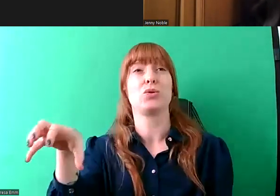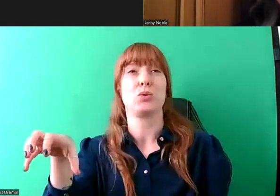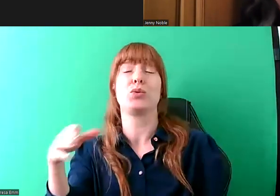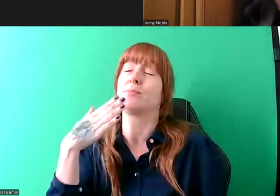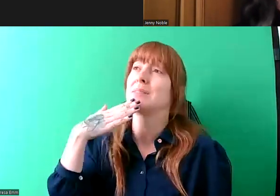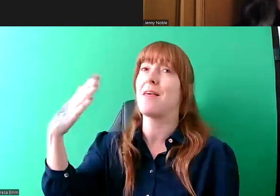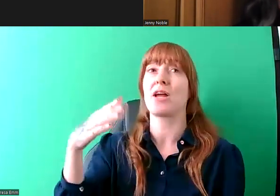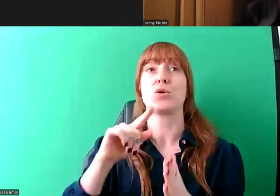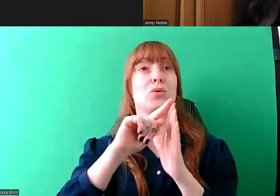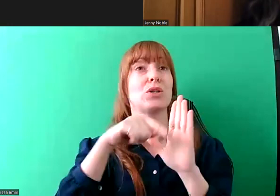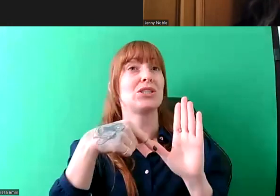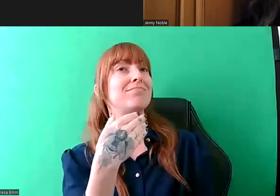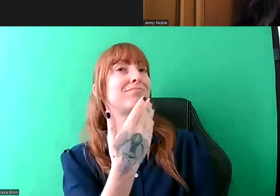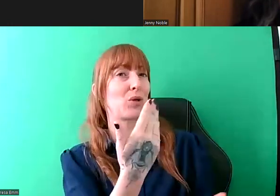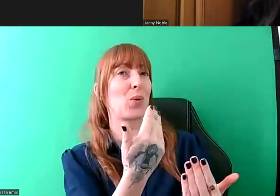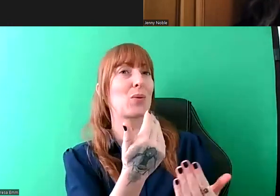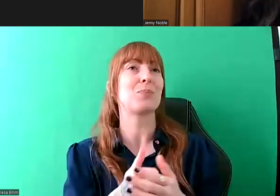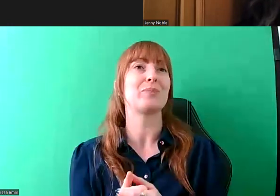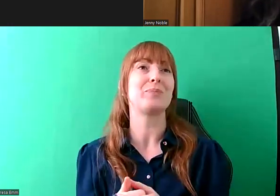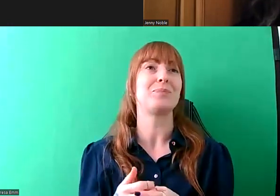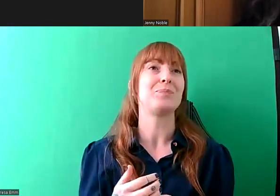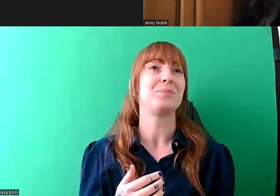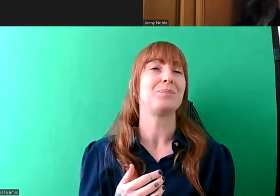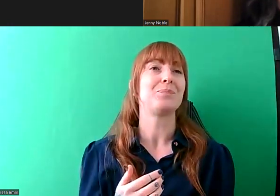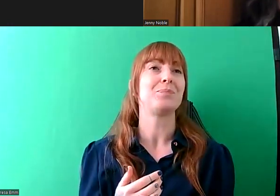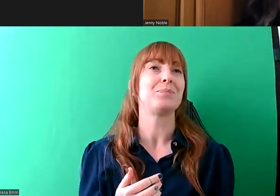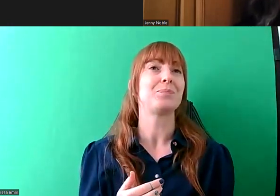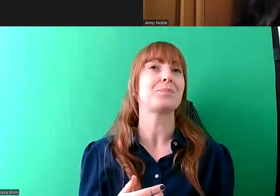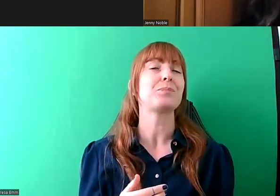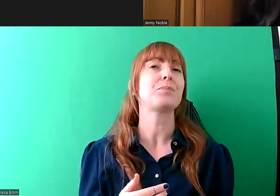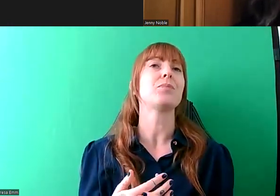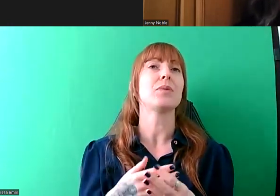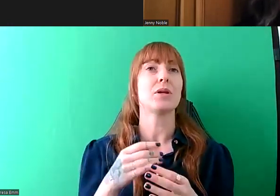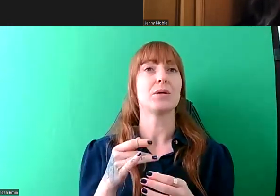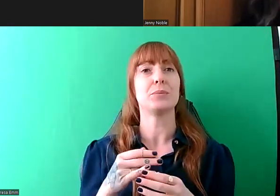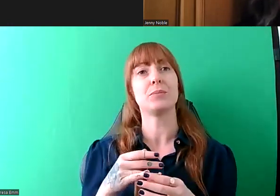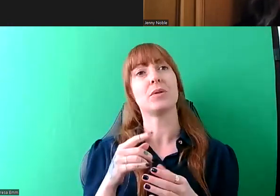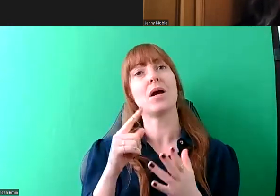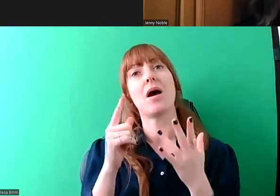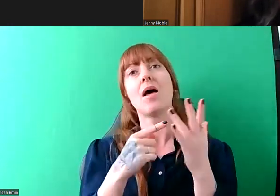Becky: Thank you. Charlotte: That's always great to hear. So, there's another question for Jenny, which you